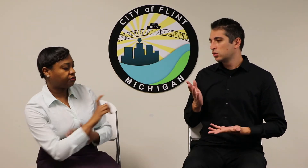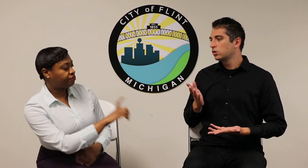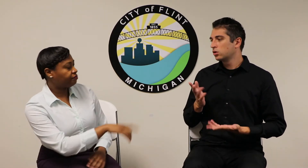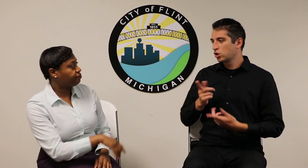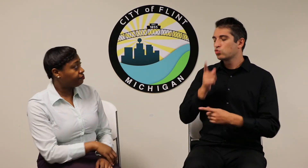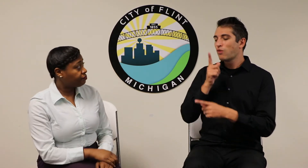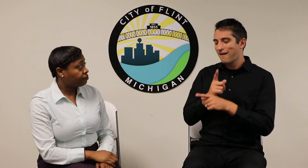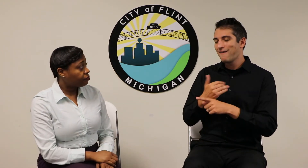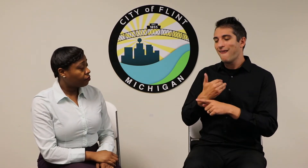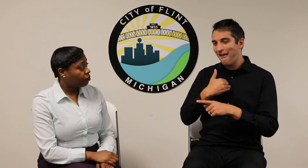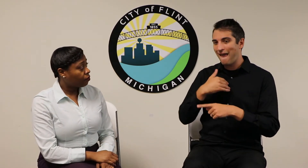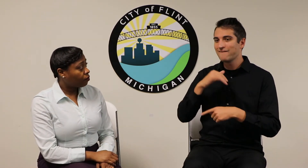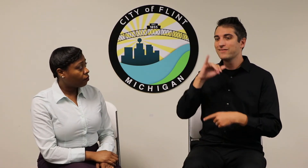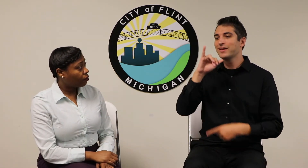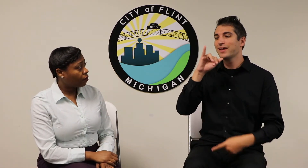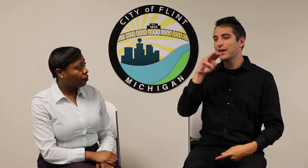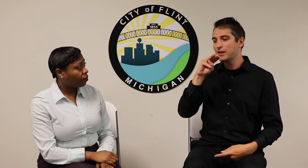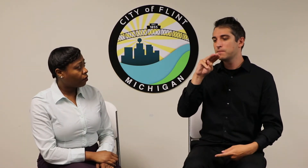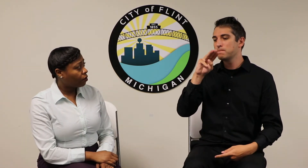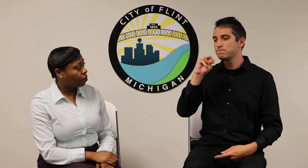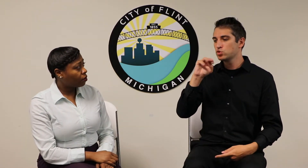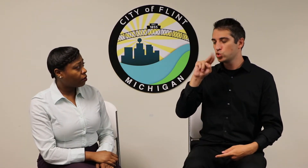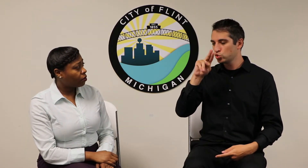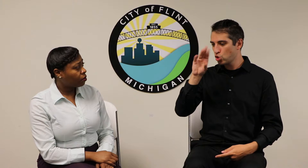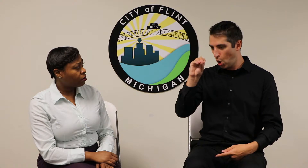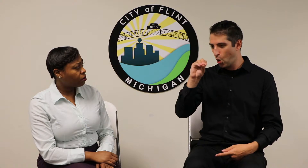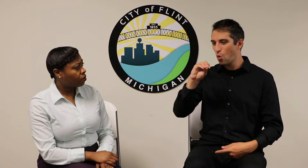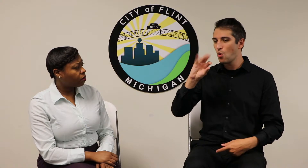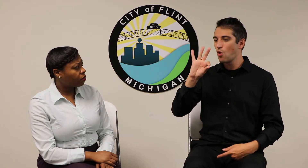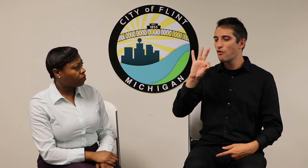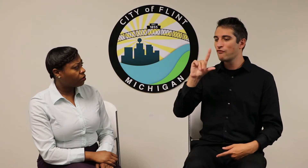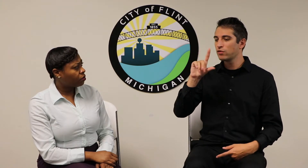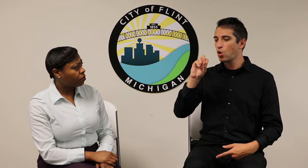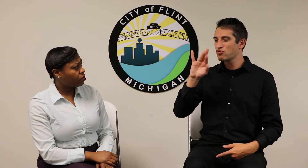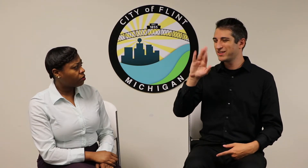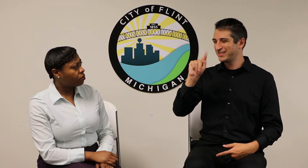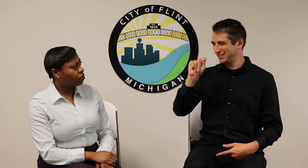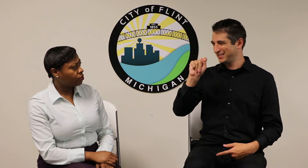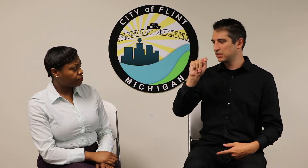Right, there is something called the immunofluorescence